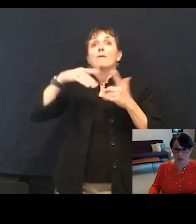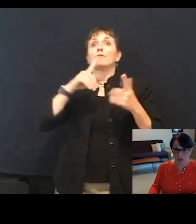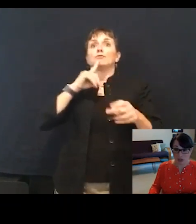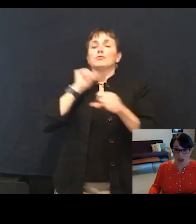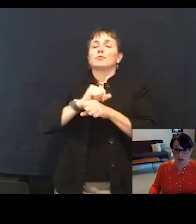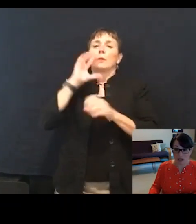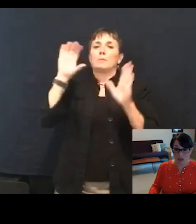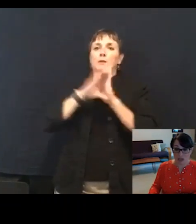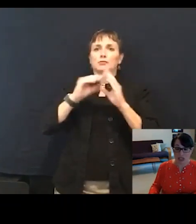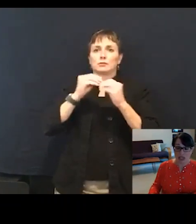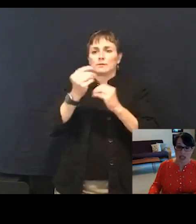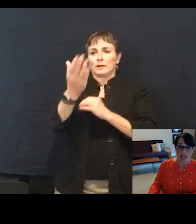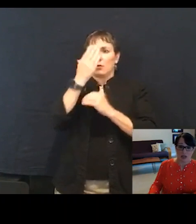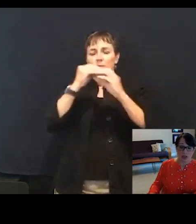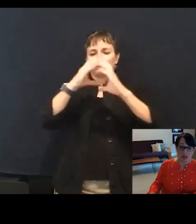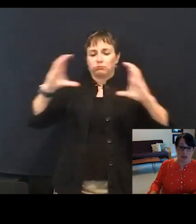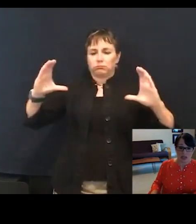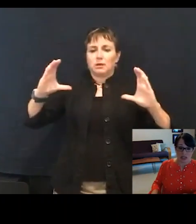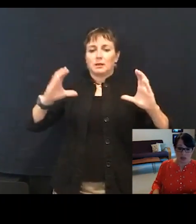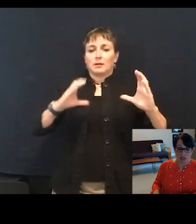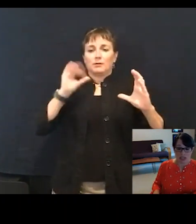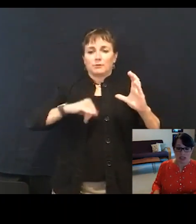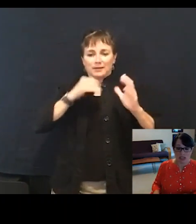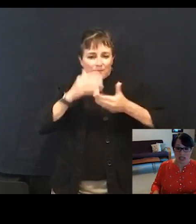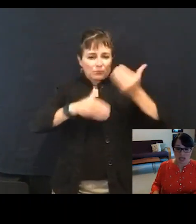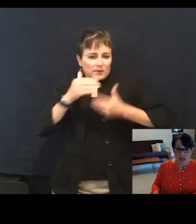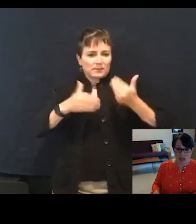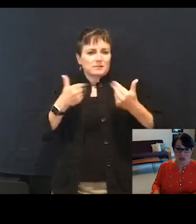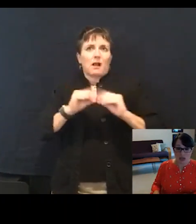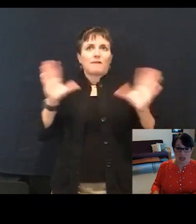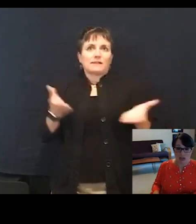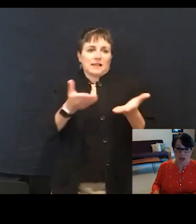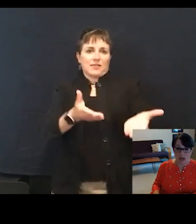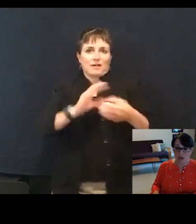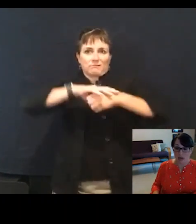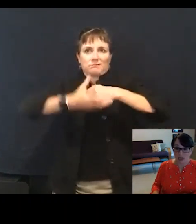very obvious. And when Christine Petit stained with an antibody directed